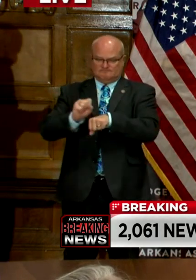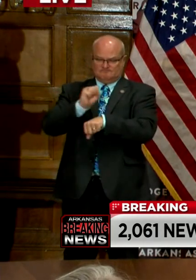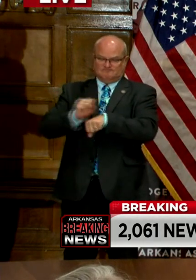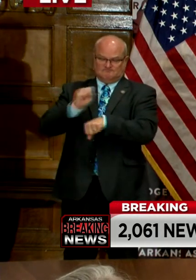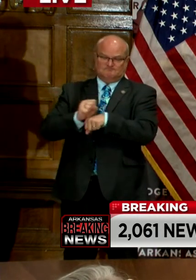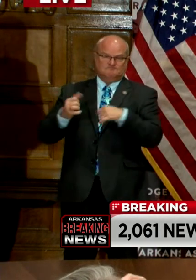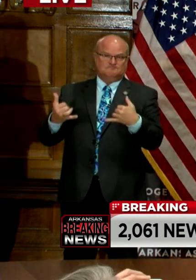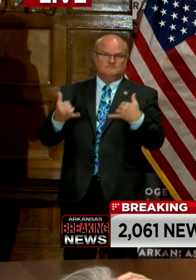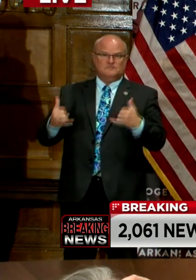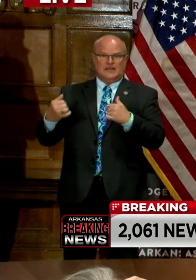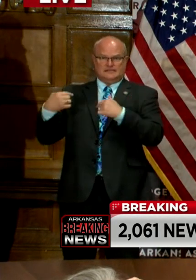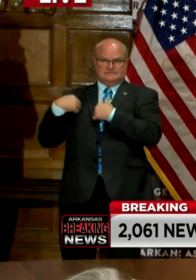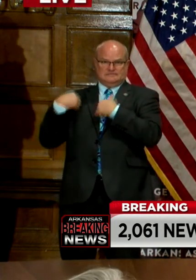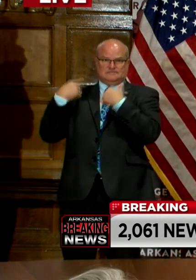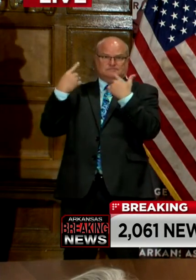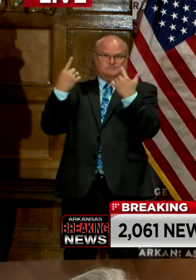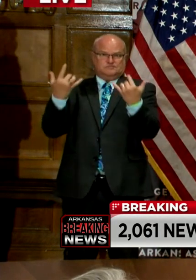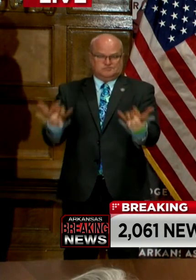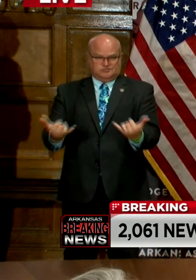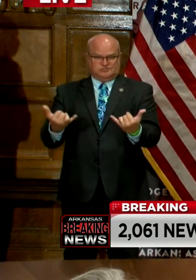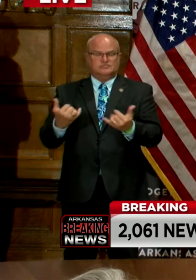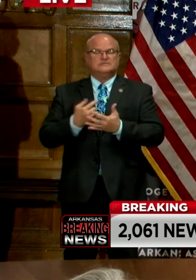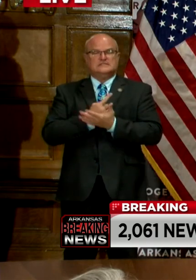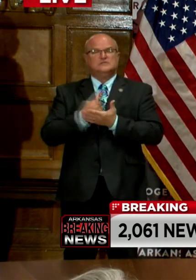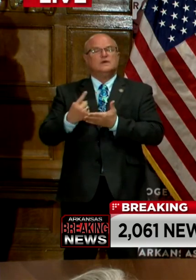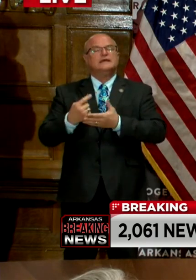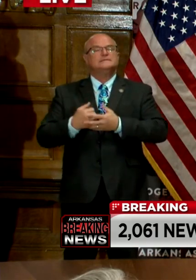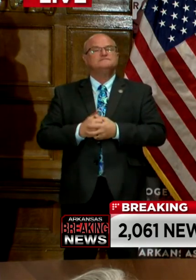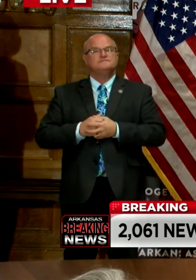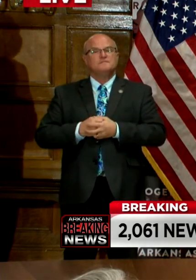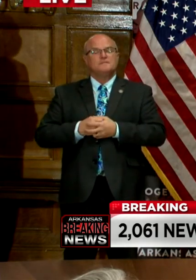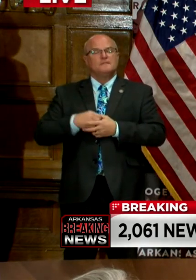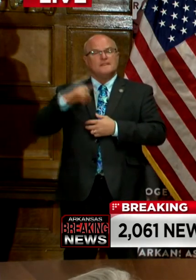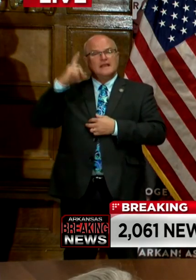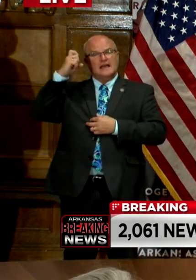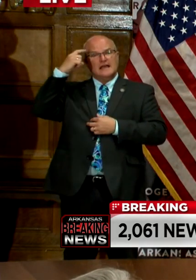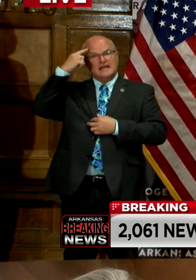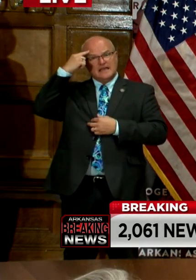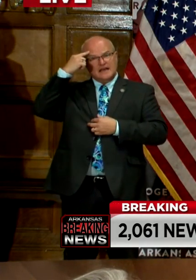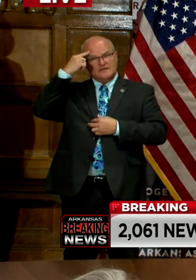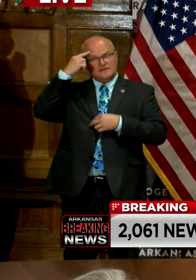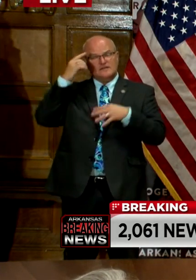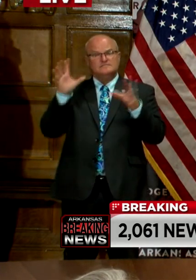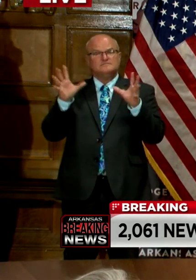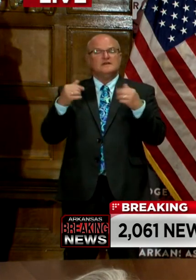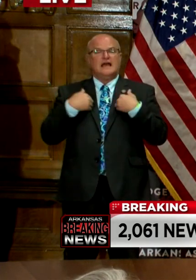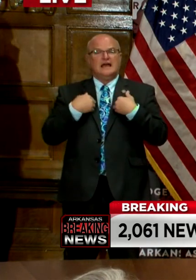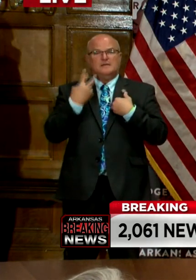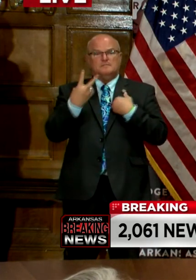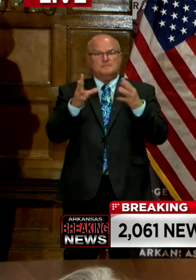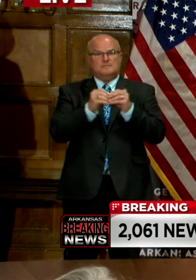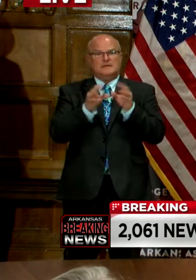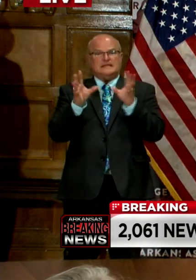THANK YOU. I WANTED TO GIVE INSIGHT ABOUT THE WINTER COVID TASK FORCE AND WHAT WE'VE BEEN WORKING ON AND